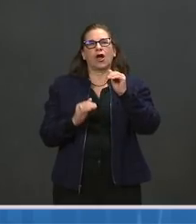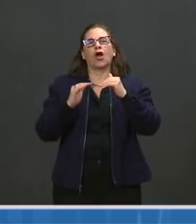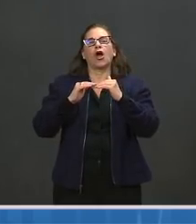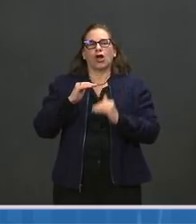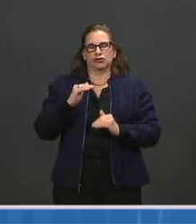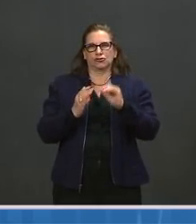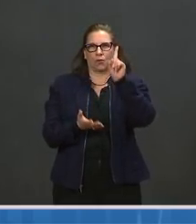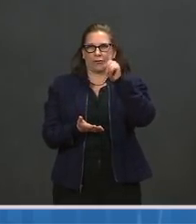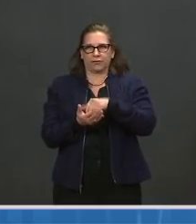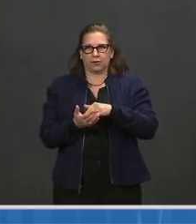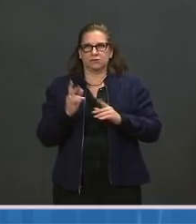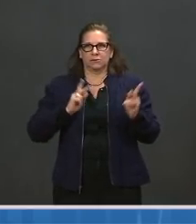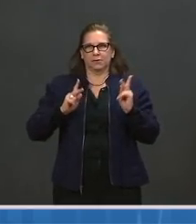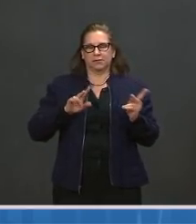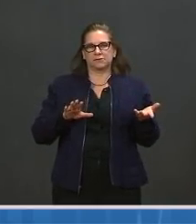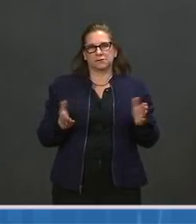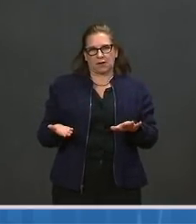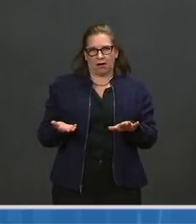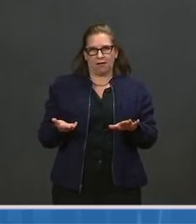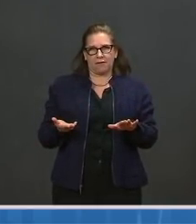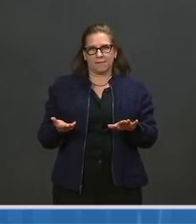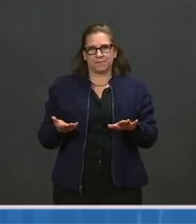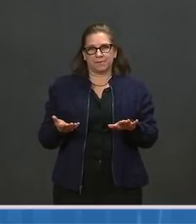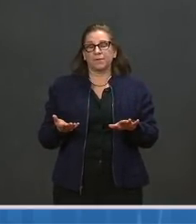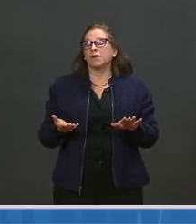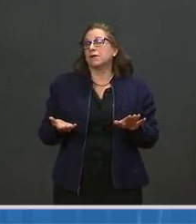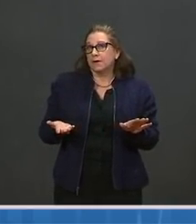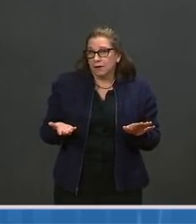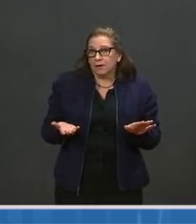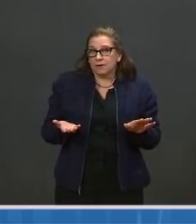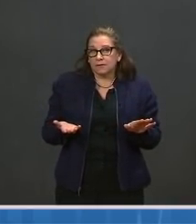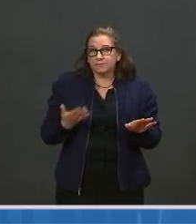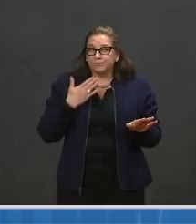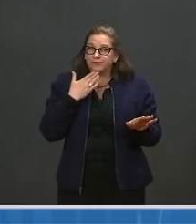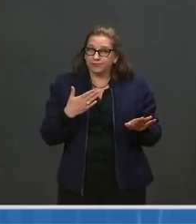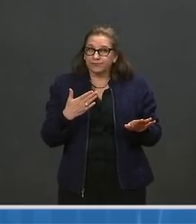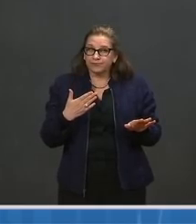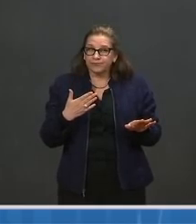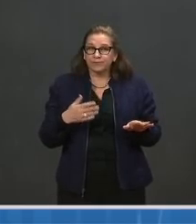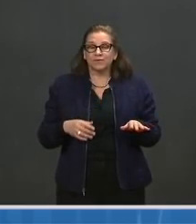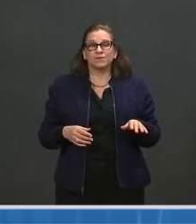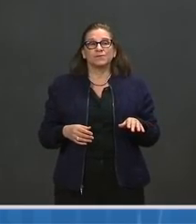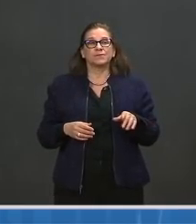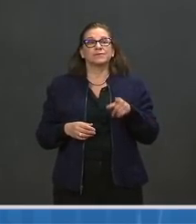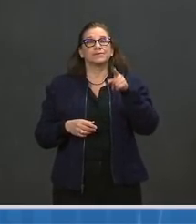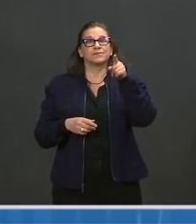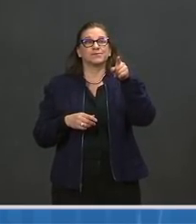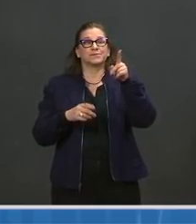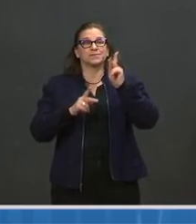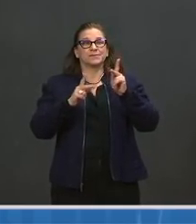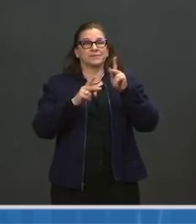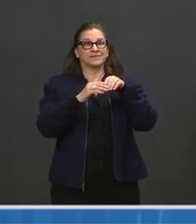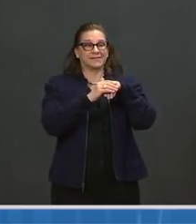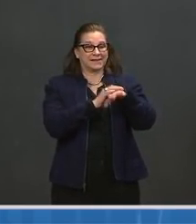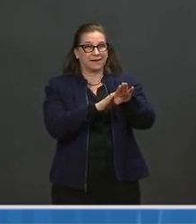The apparent leveling off of cases and hospital admissions after the consistent declines we saw in these outcomes